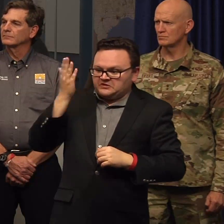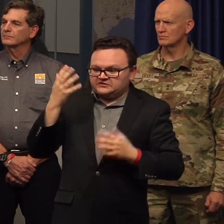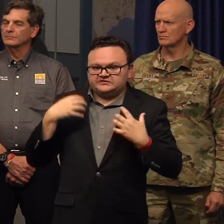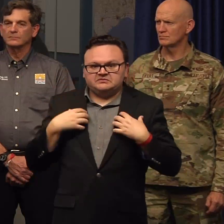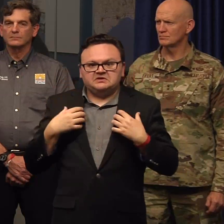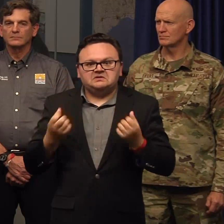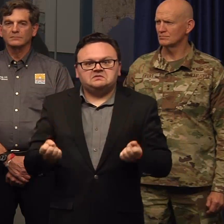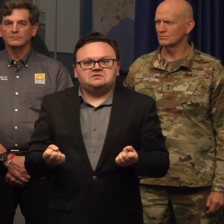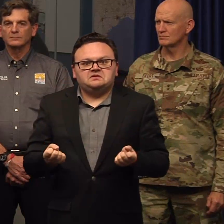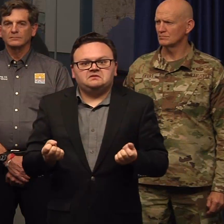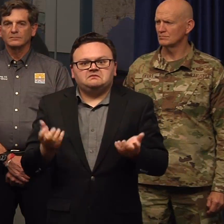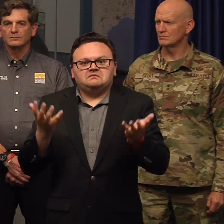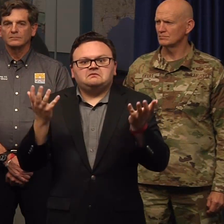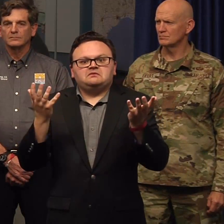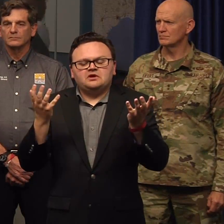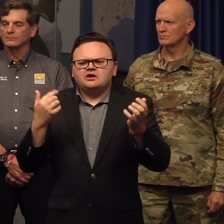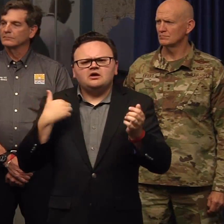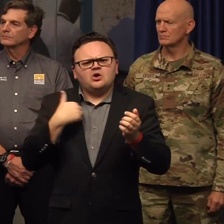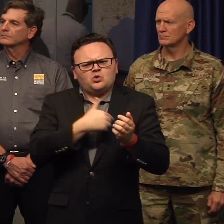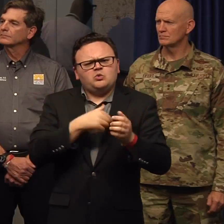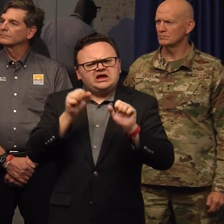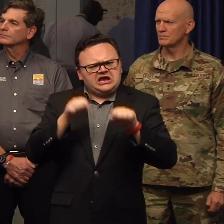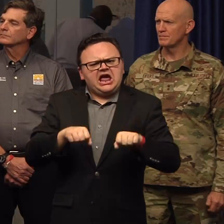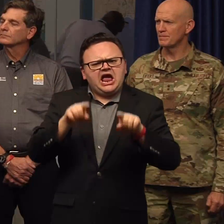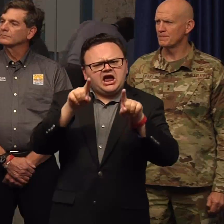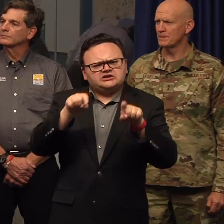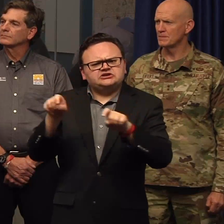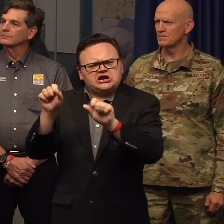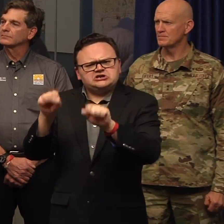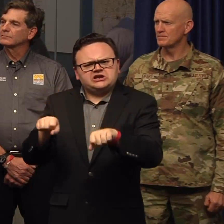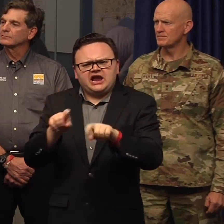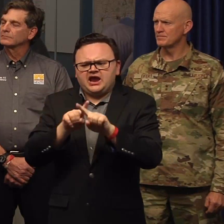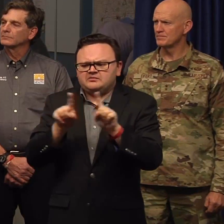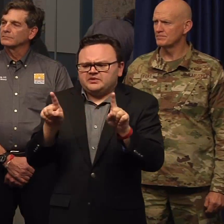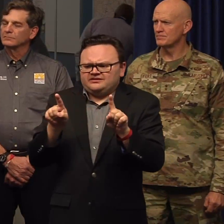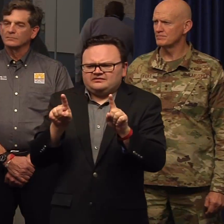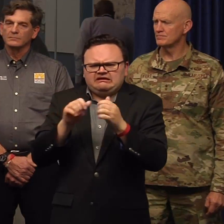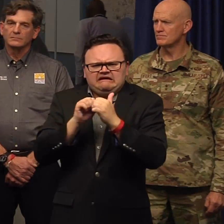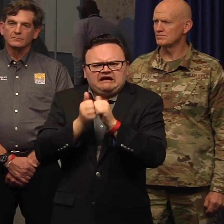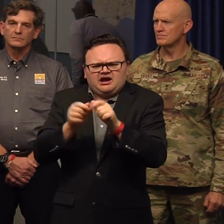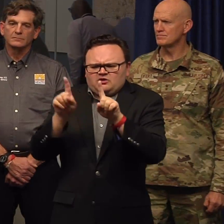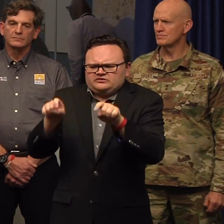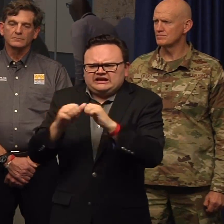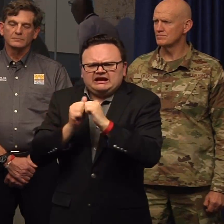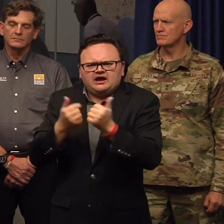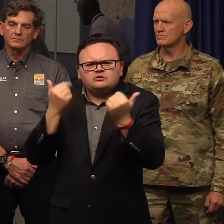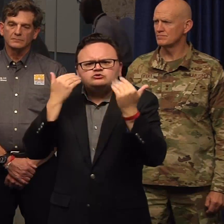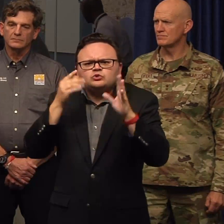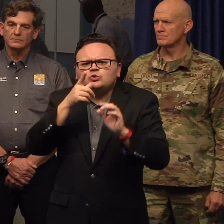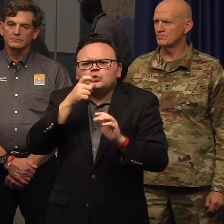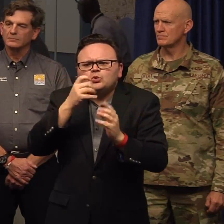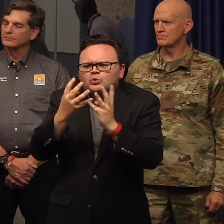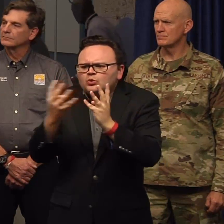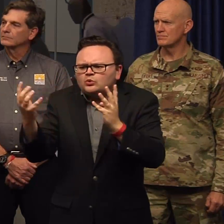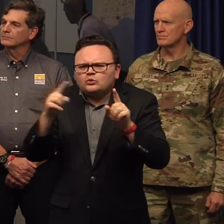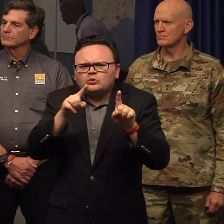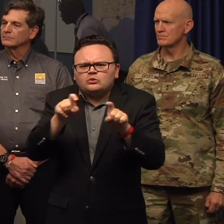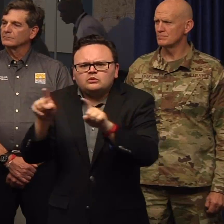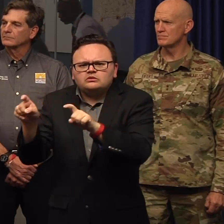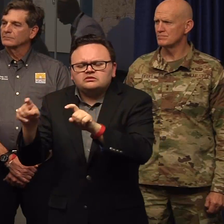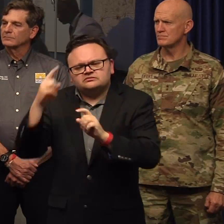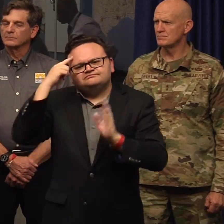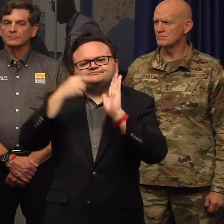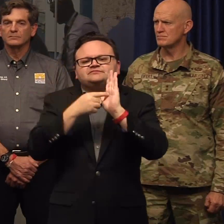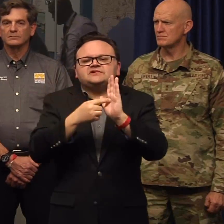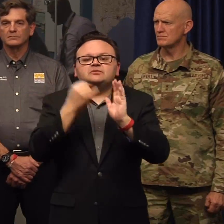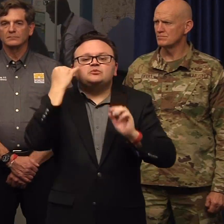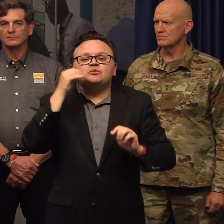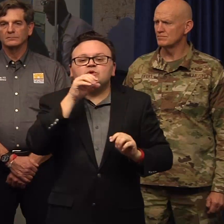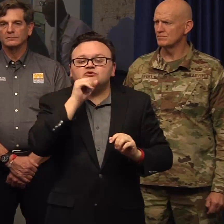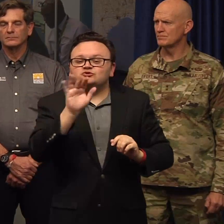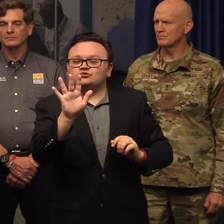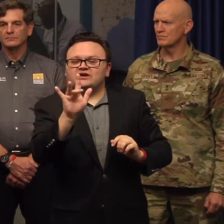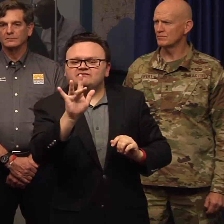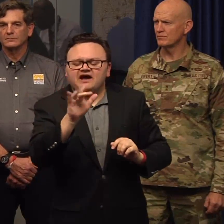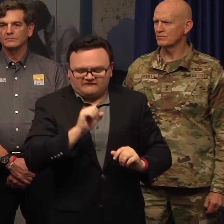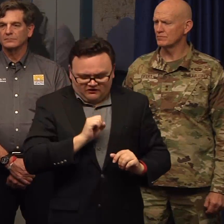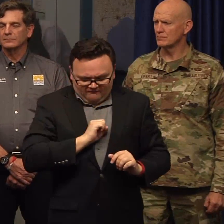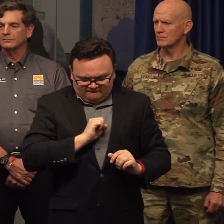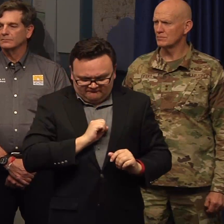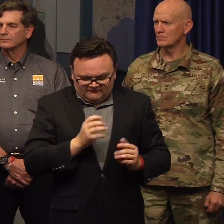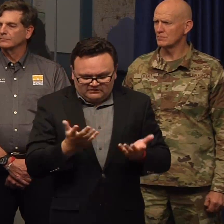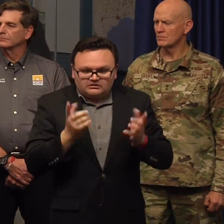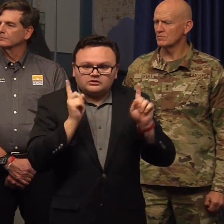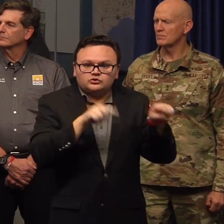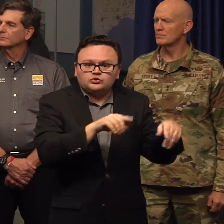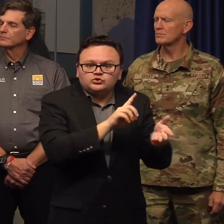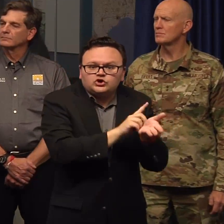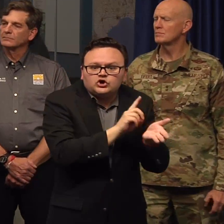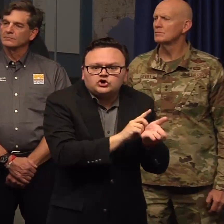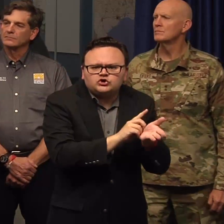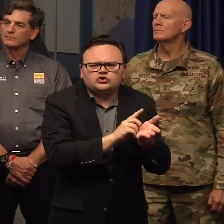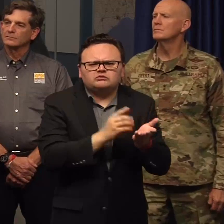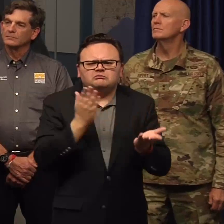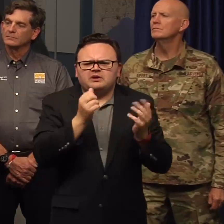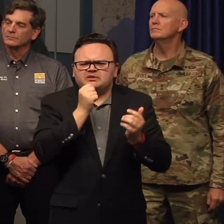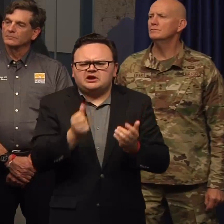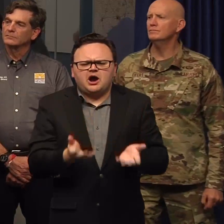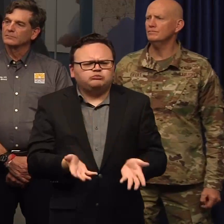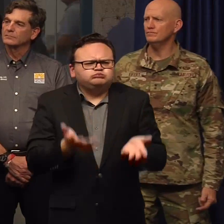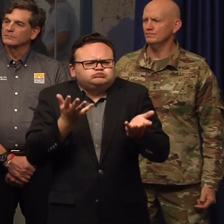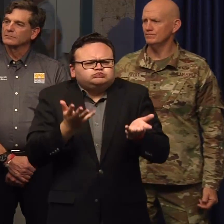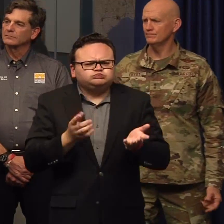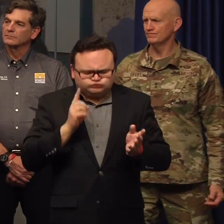IN CARRYING IT.